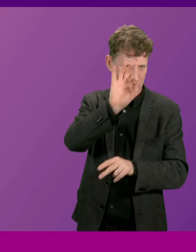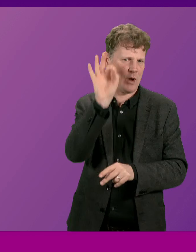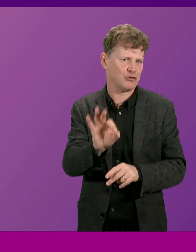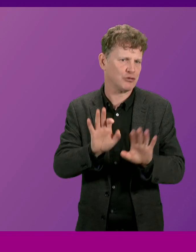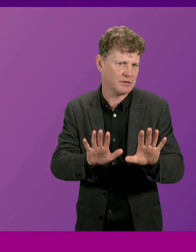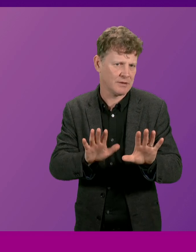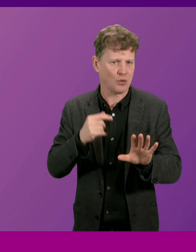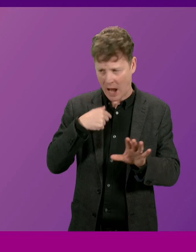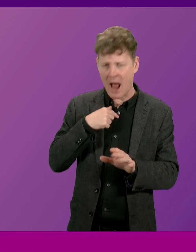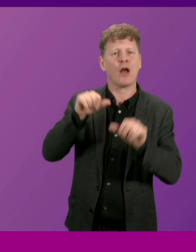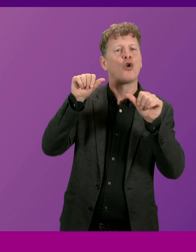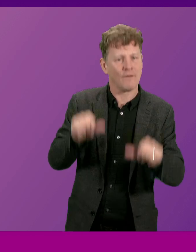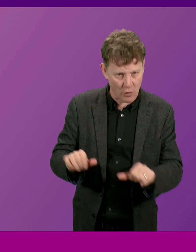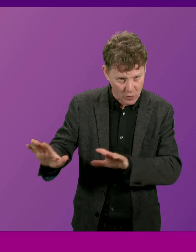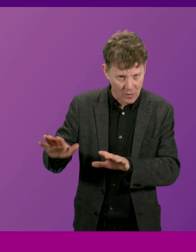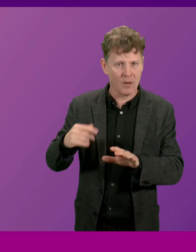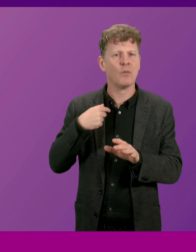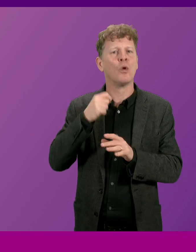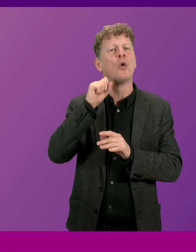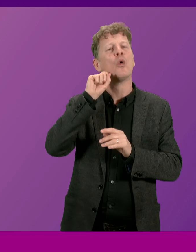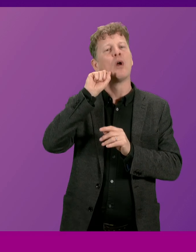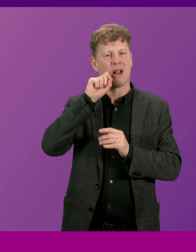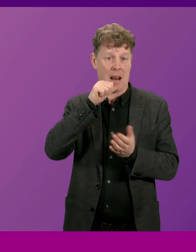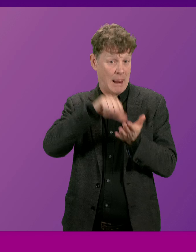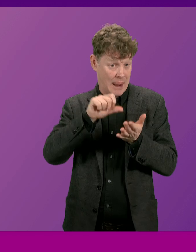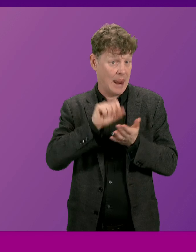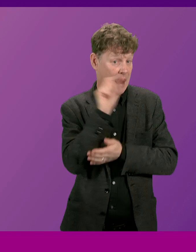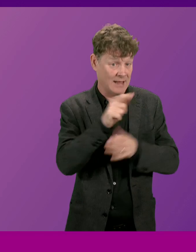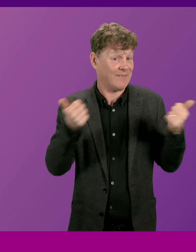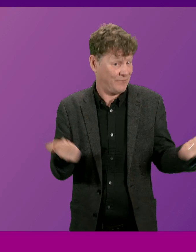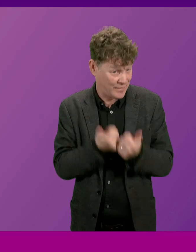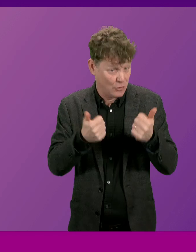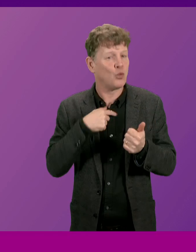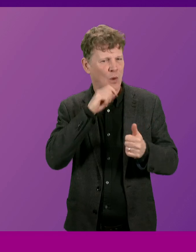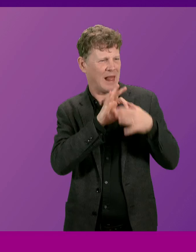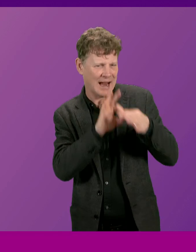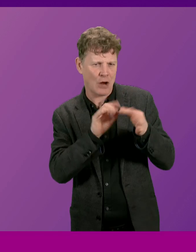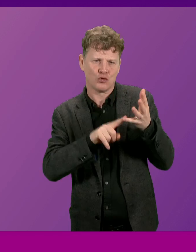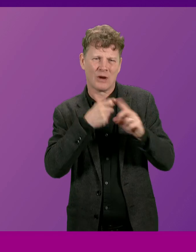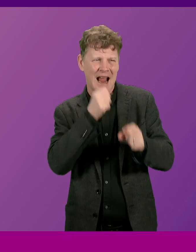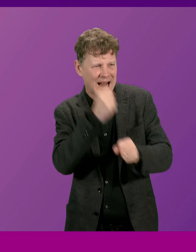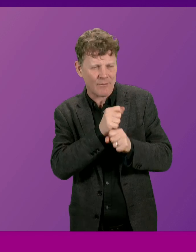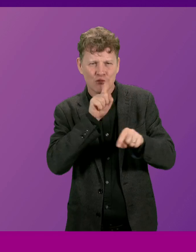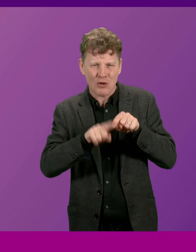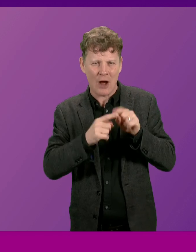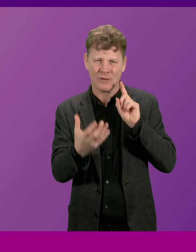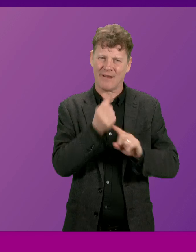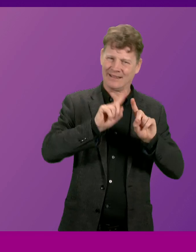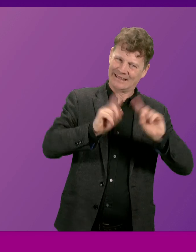I confirm that that letter has been written, and we will engage with the UK Government to try to find a different approach to that flawed process.